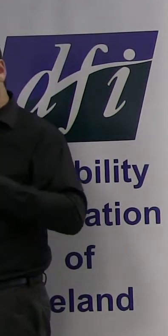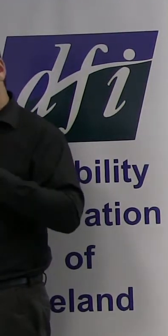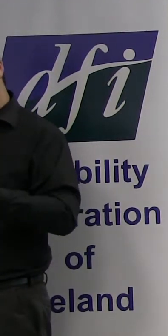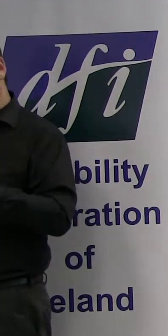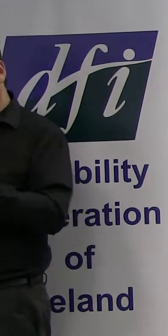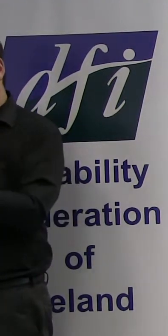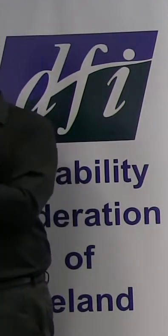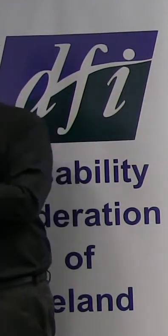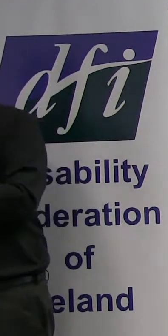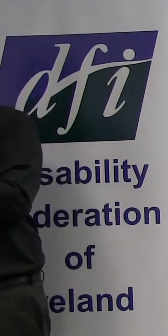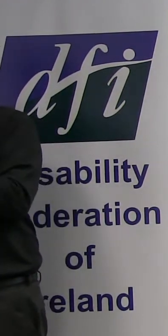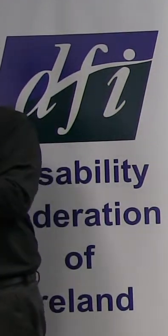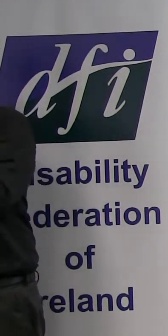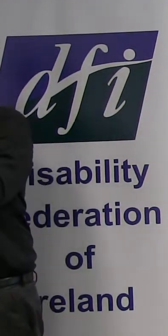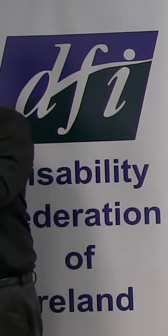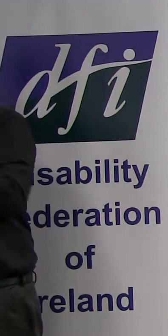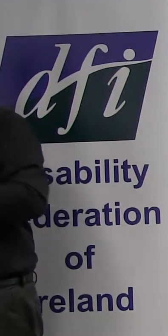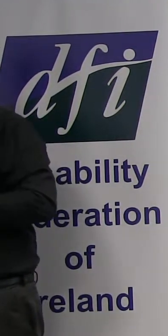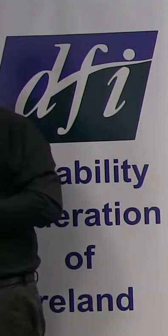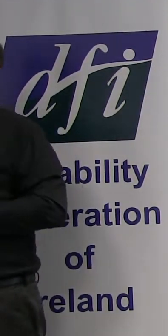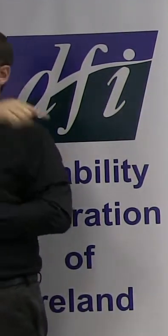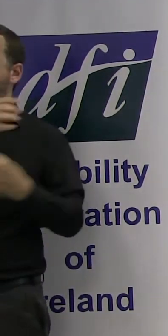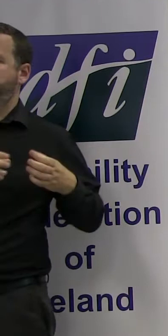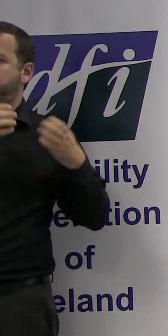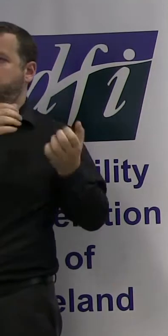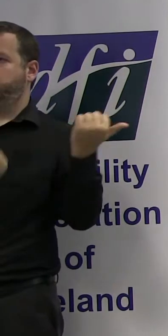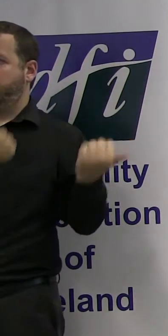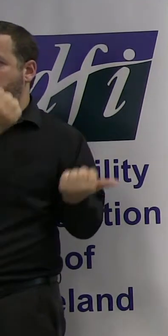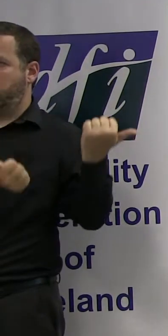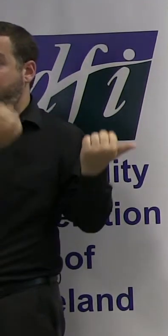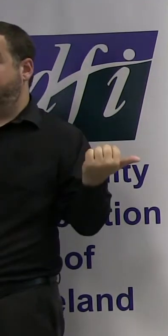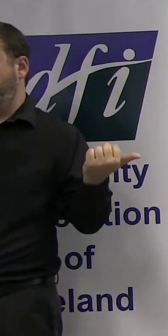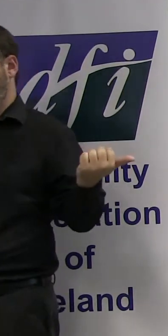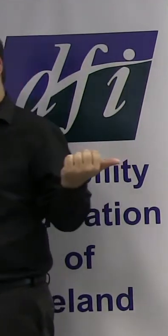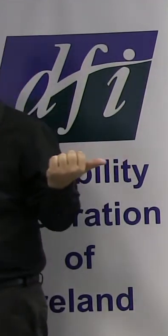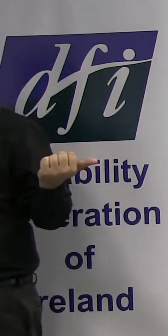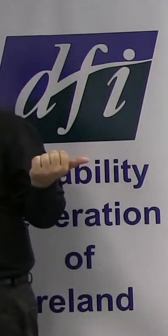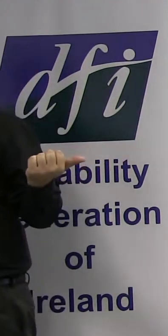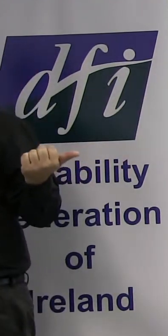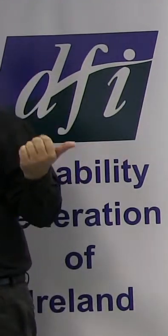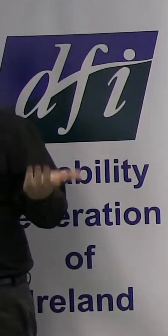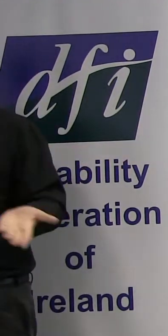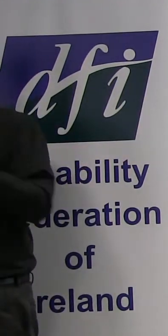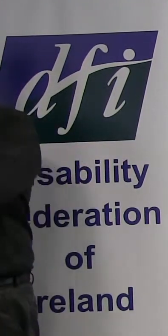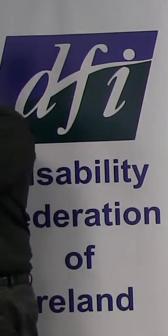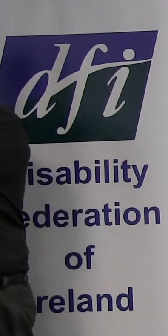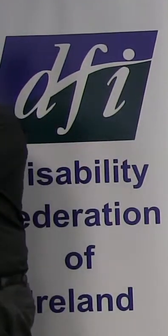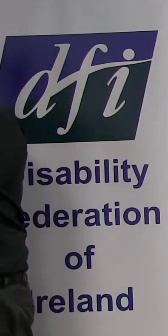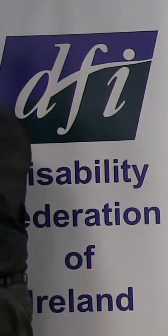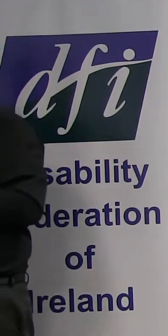tribunal and stay would form agree with we're not happy we bring it to the courts and we don't want to be adversarial about it but we do want to